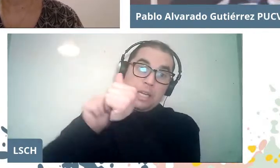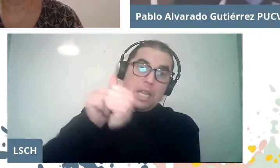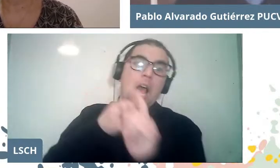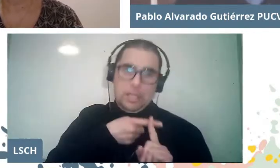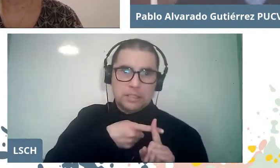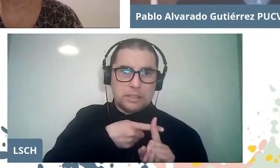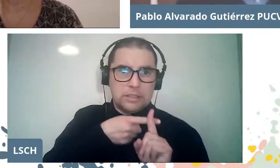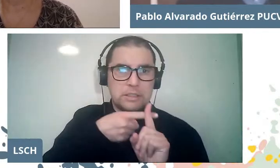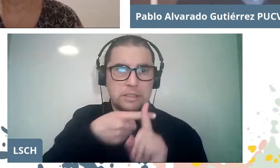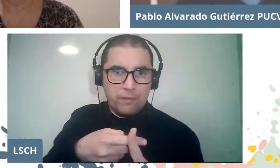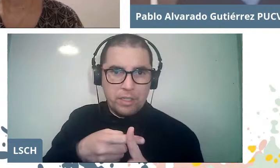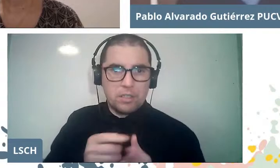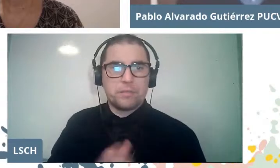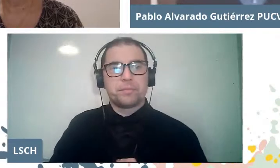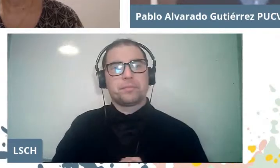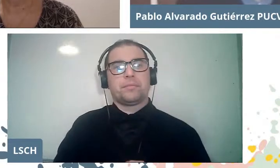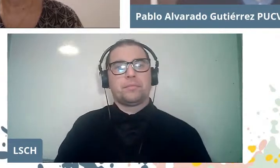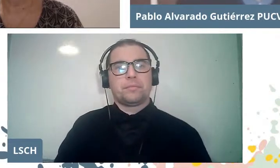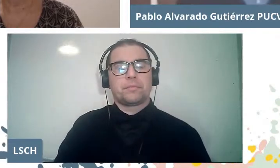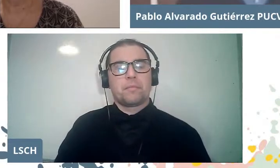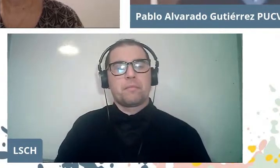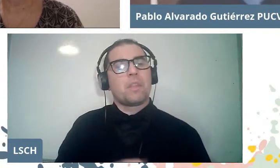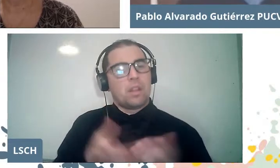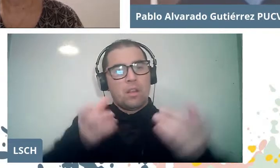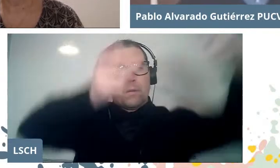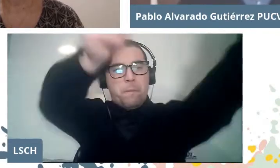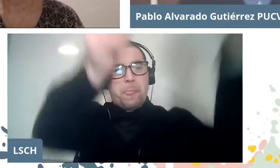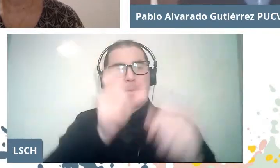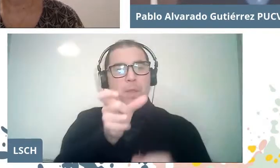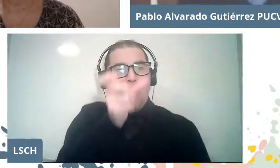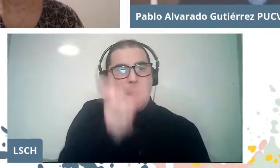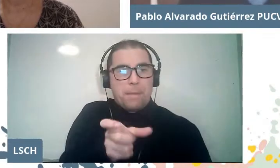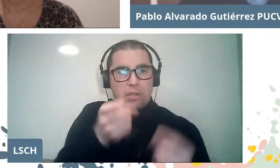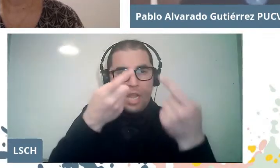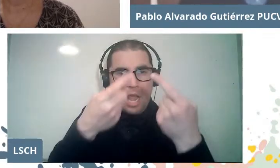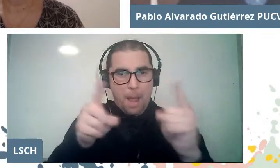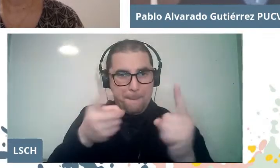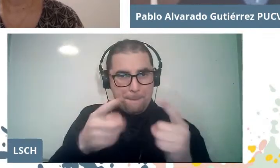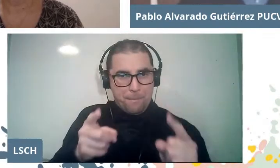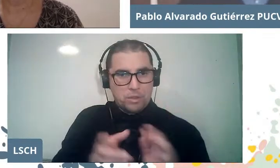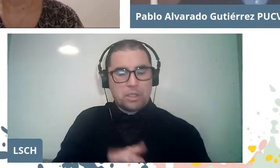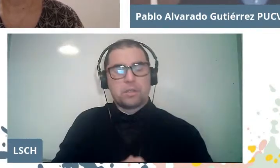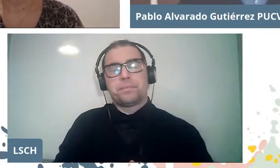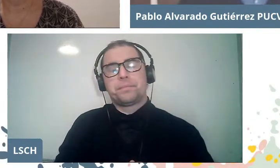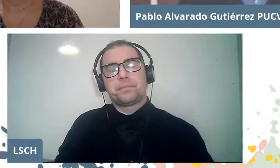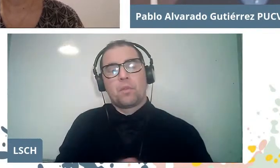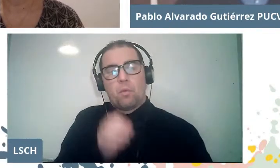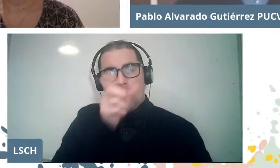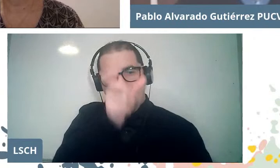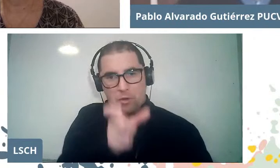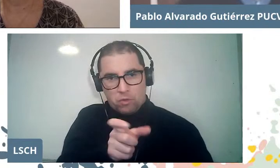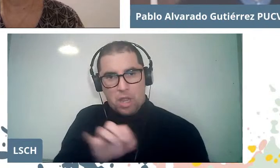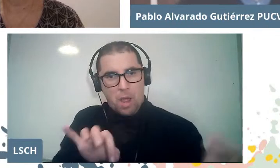A musician, and this is of major tone, a musician can endure